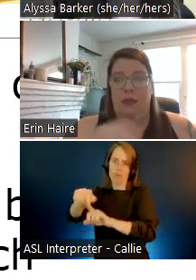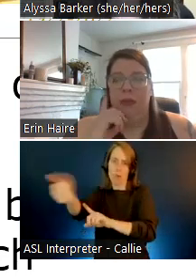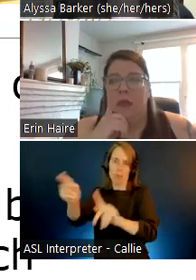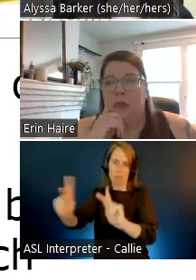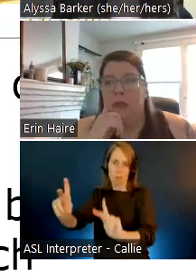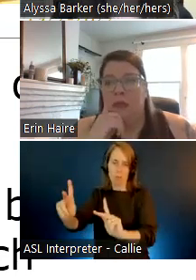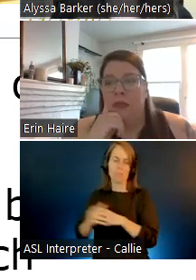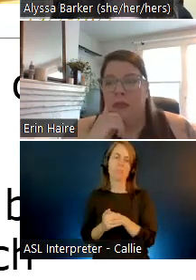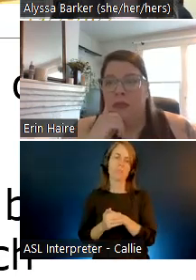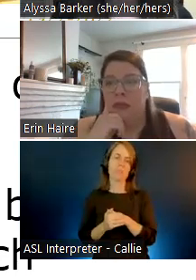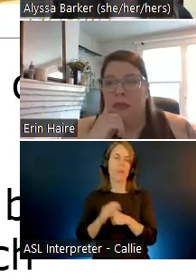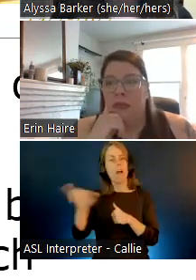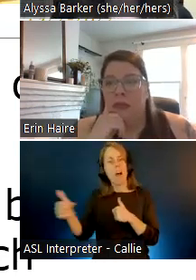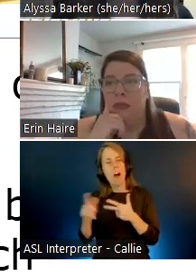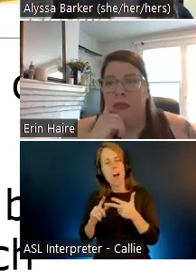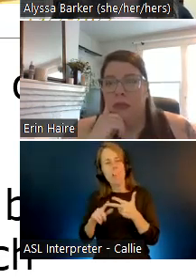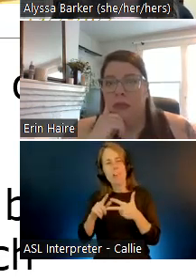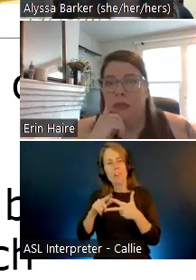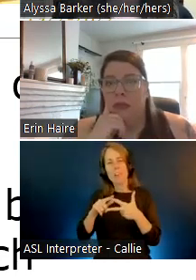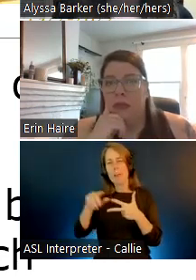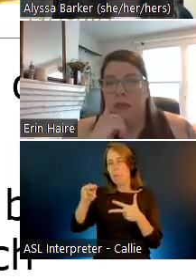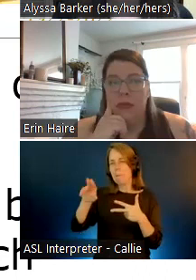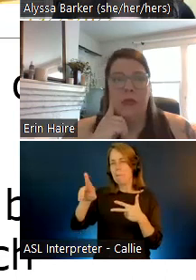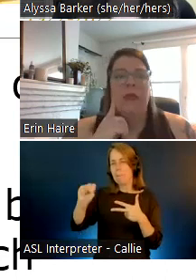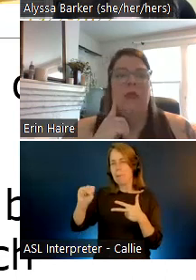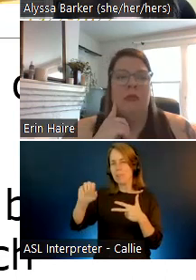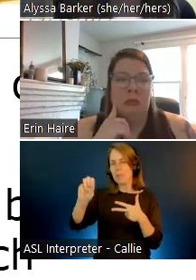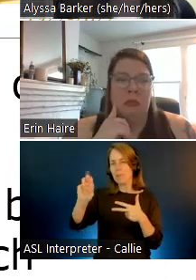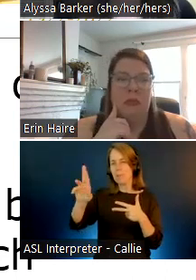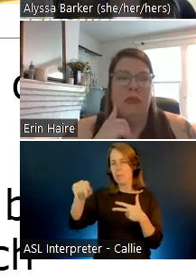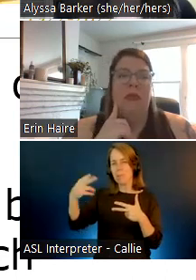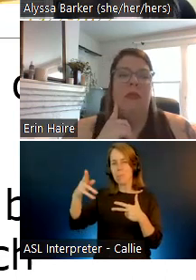personally i've never seen this exemption come up i don't i don't think it's as common here or